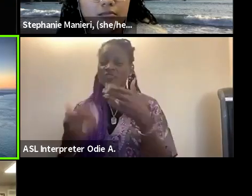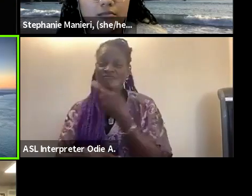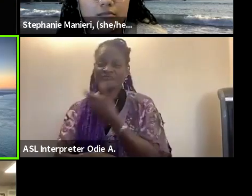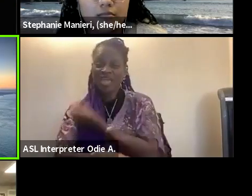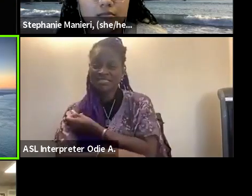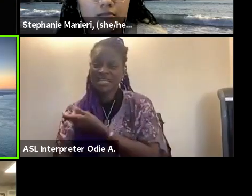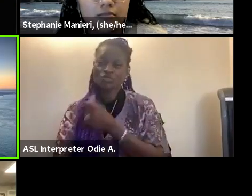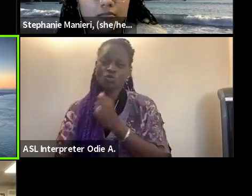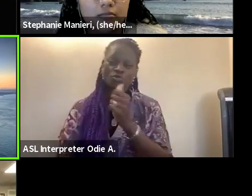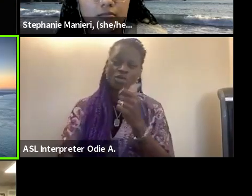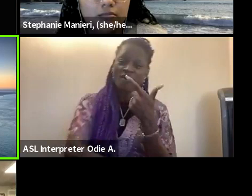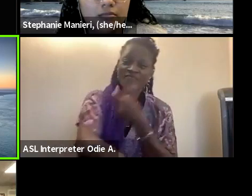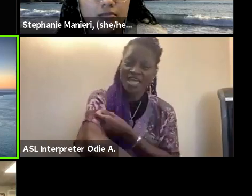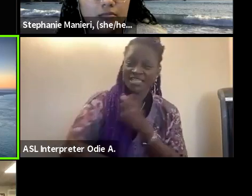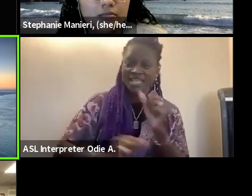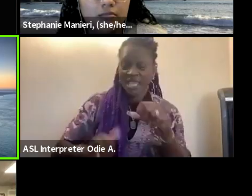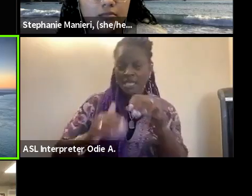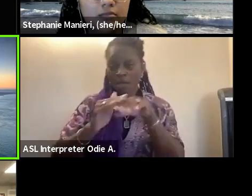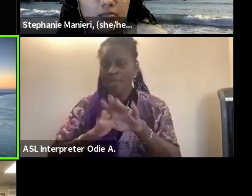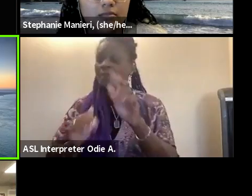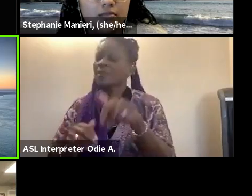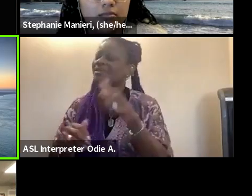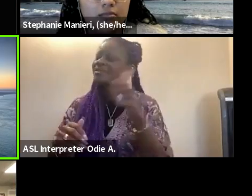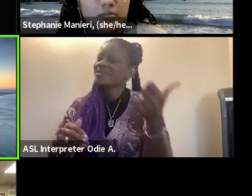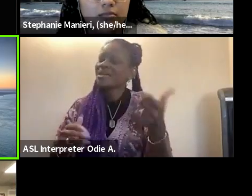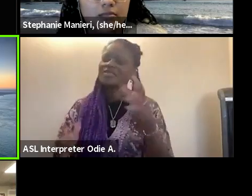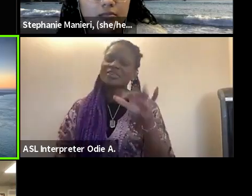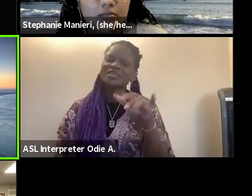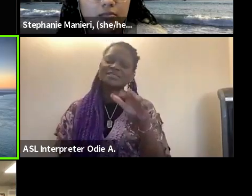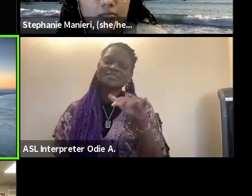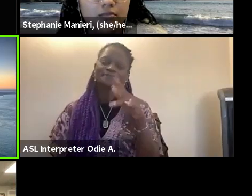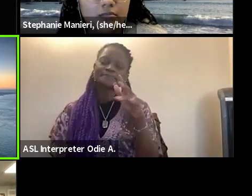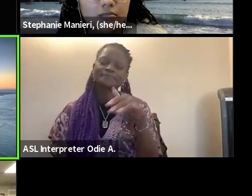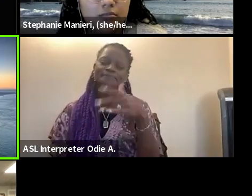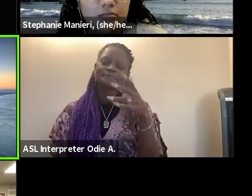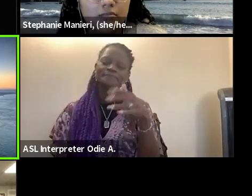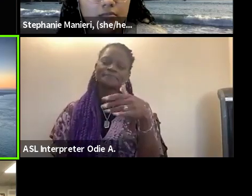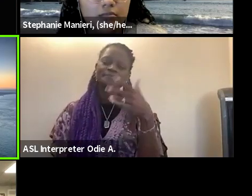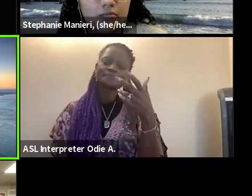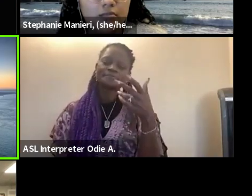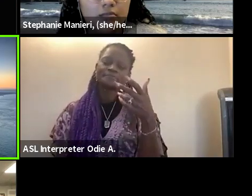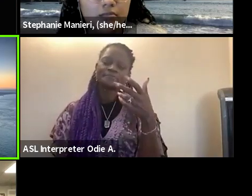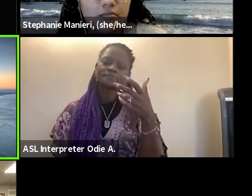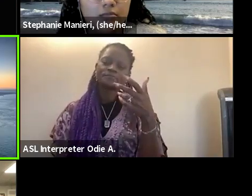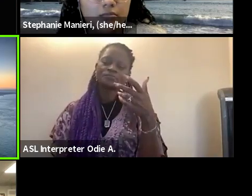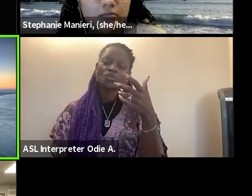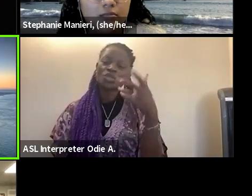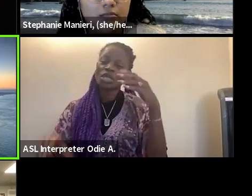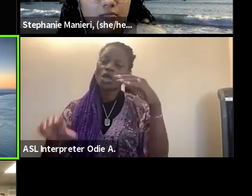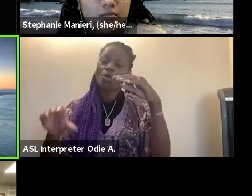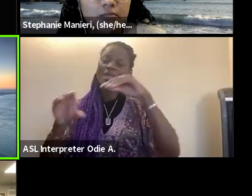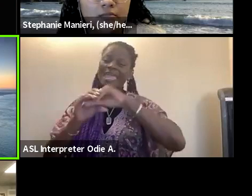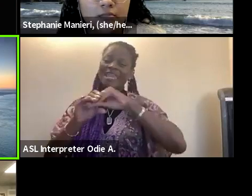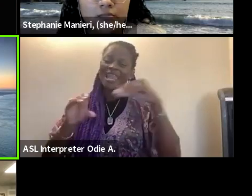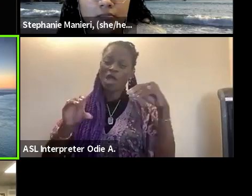I think one of the other stipulations is going in and out needs to be really controlled.